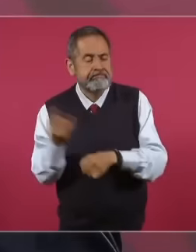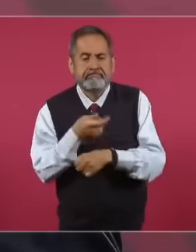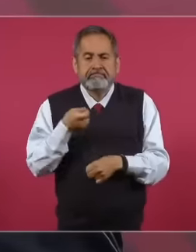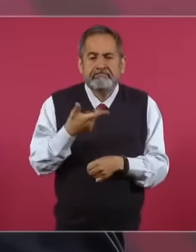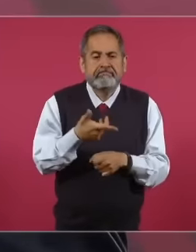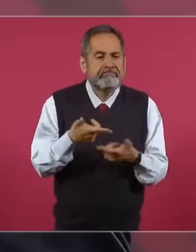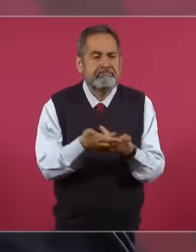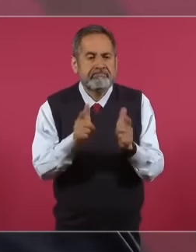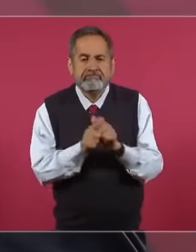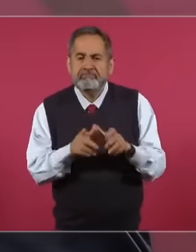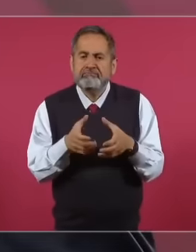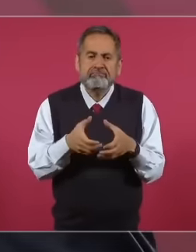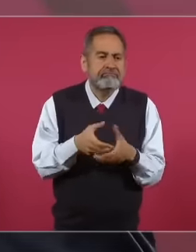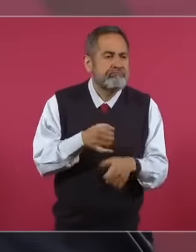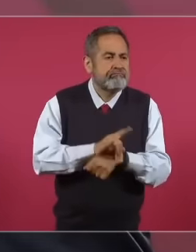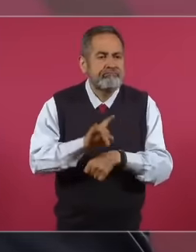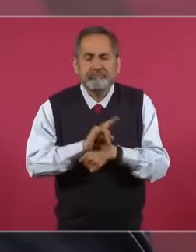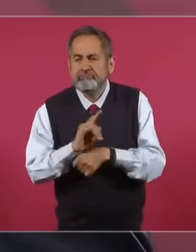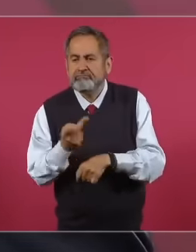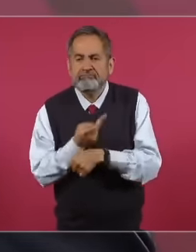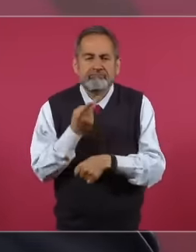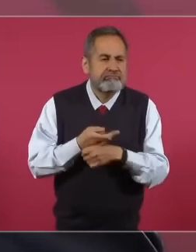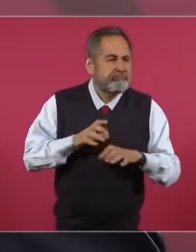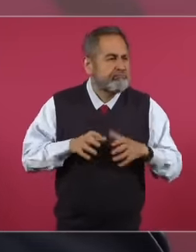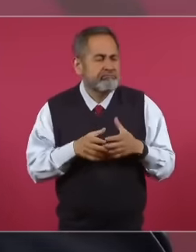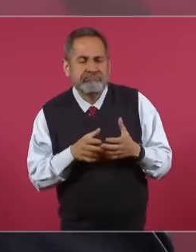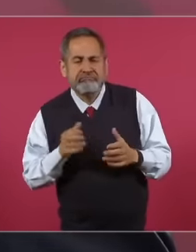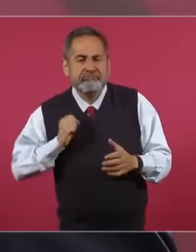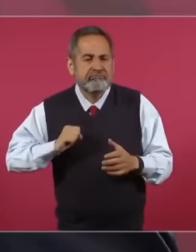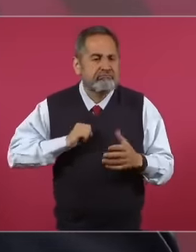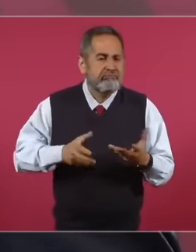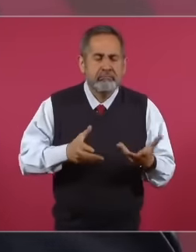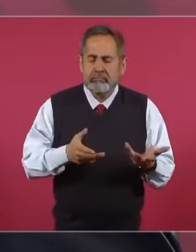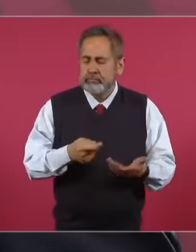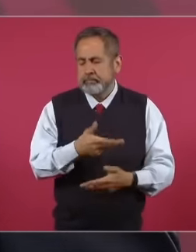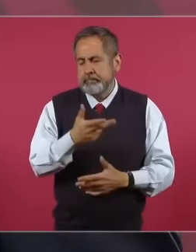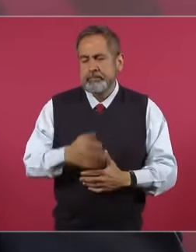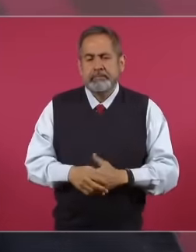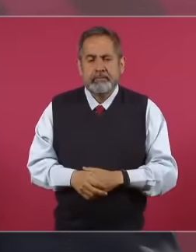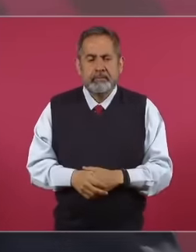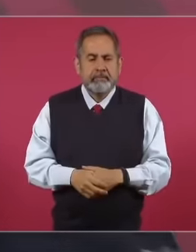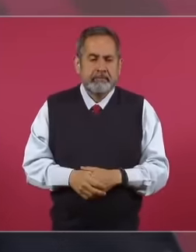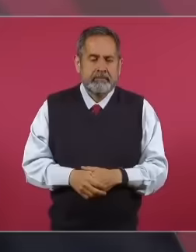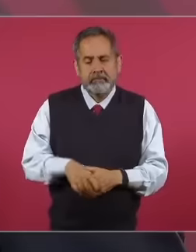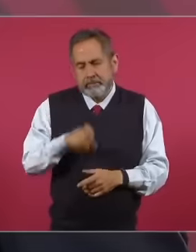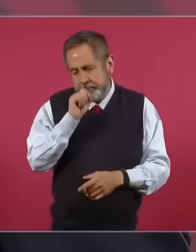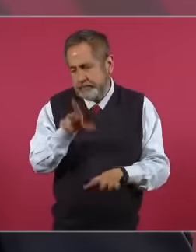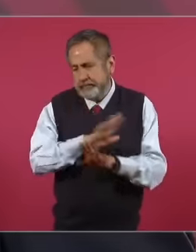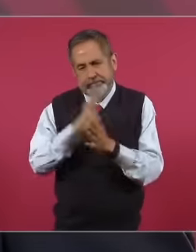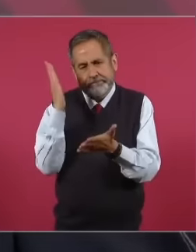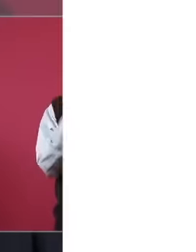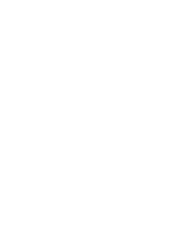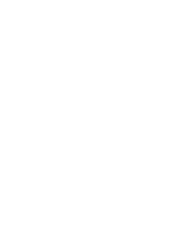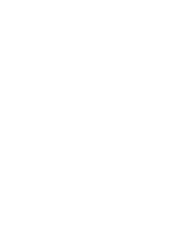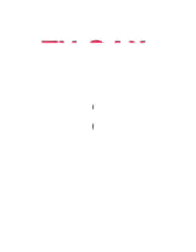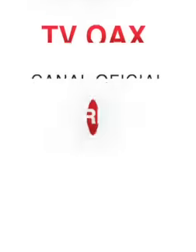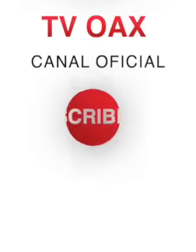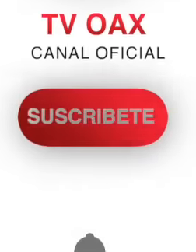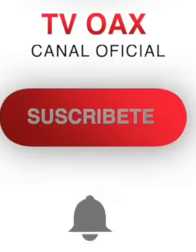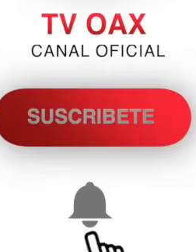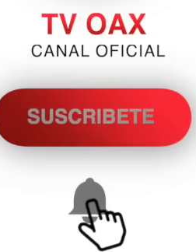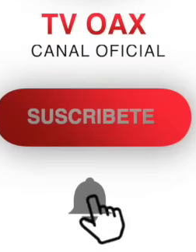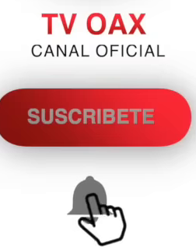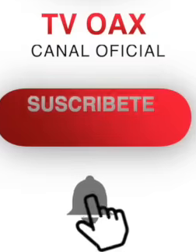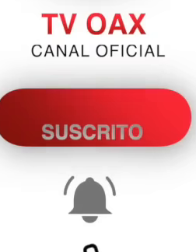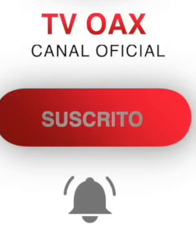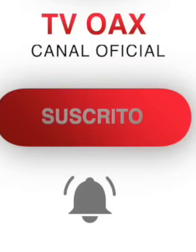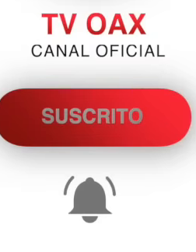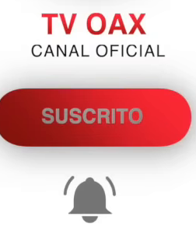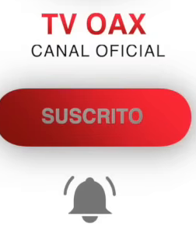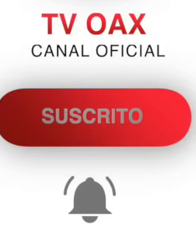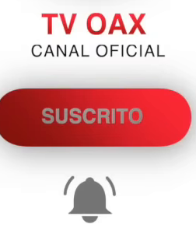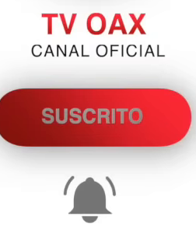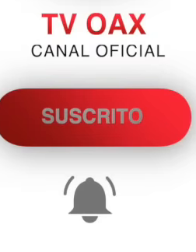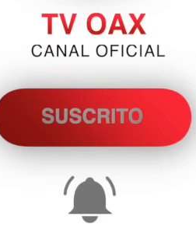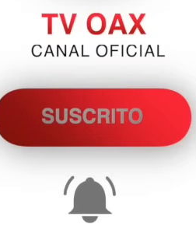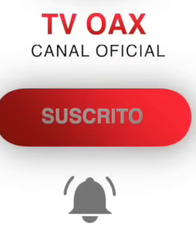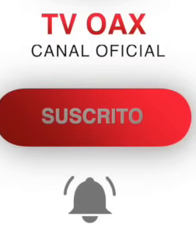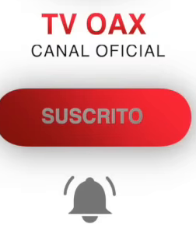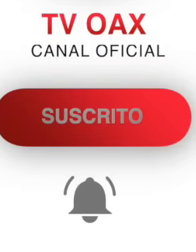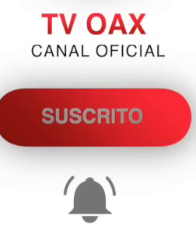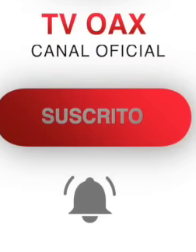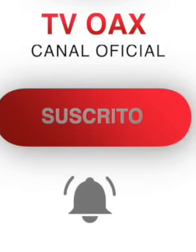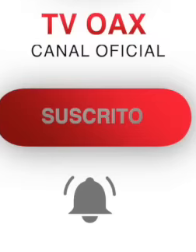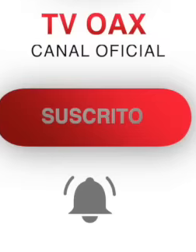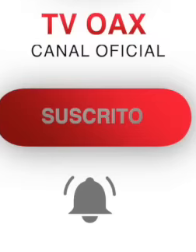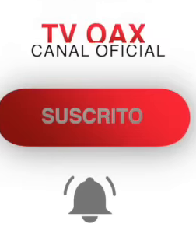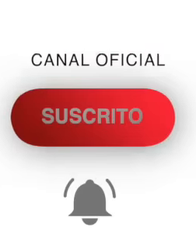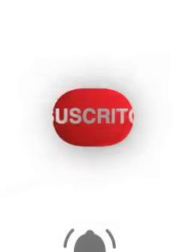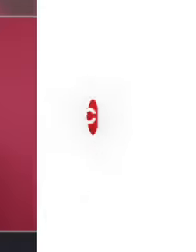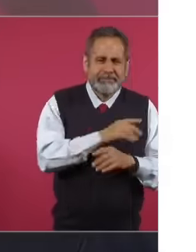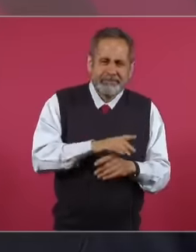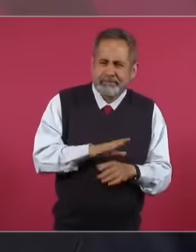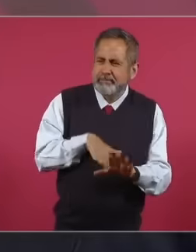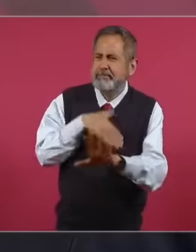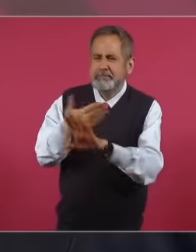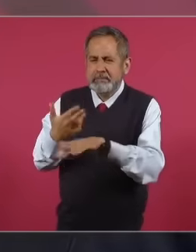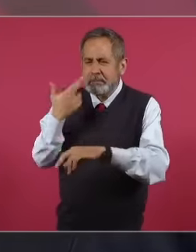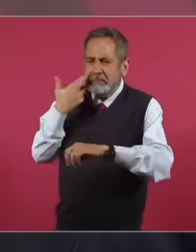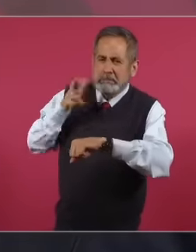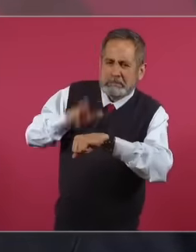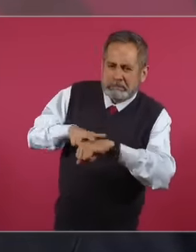evildoers and enough is enough before How they talked about thieves No